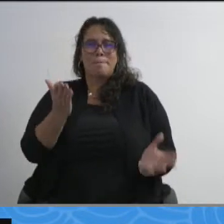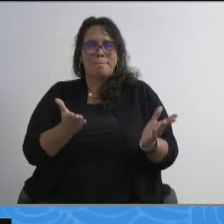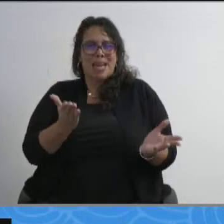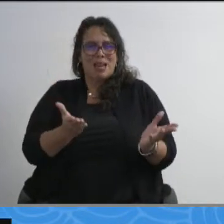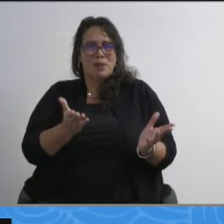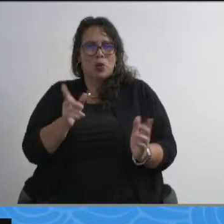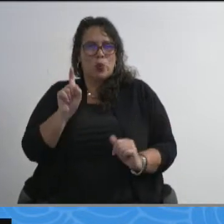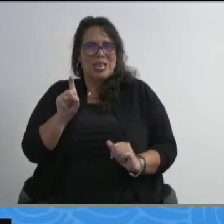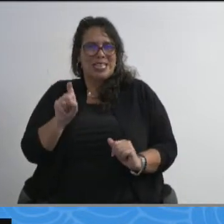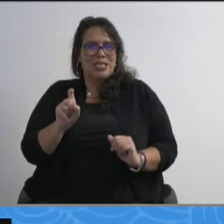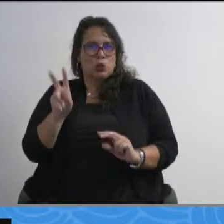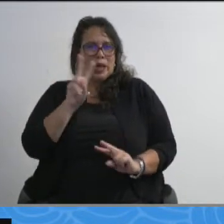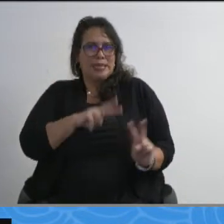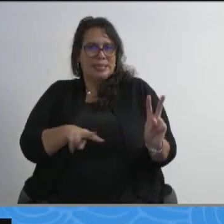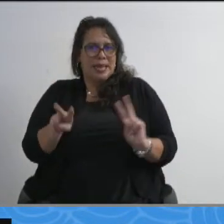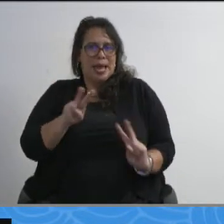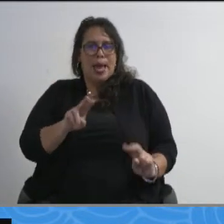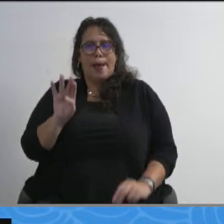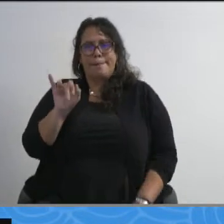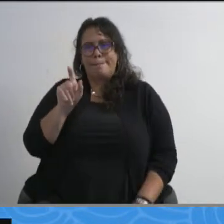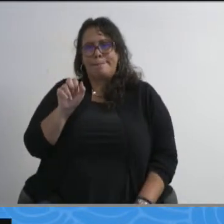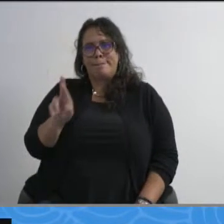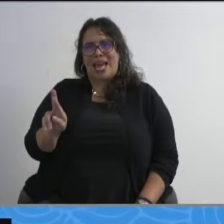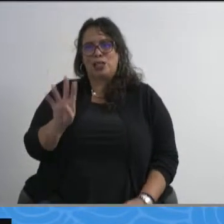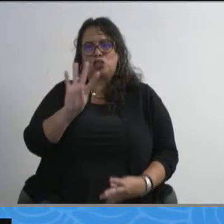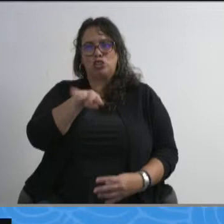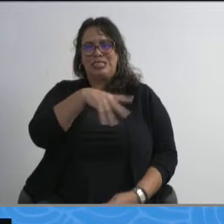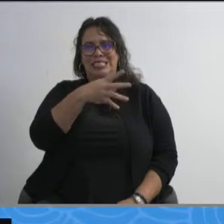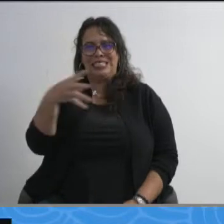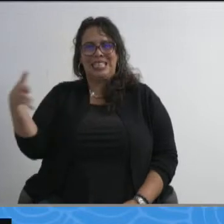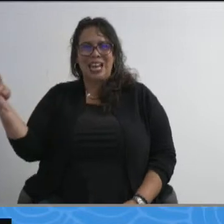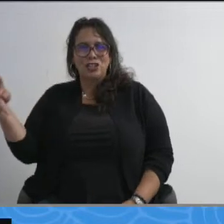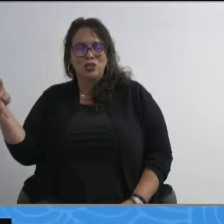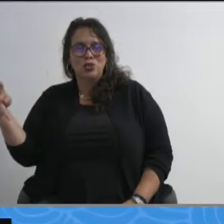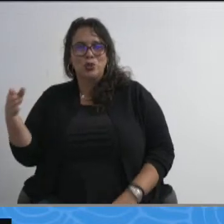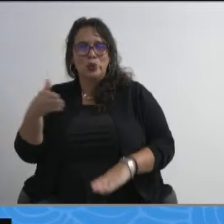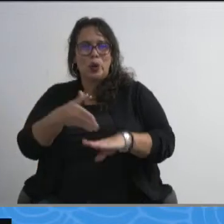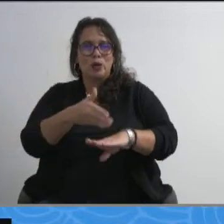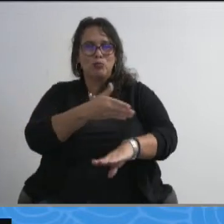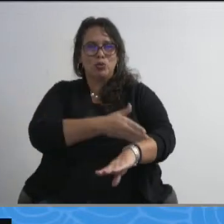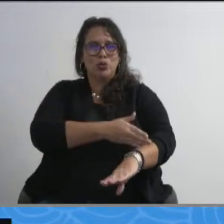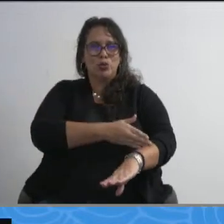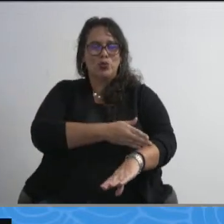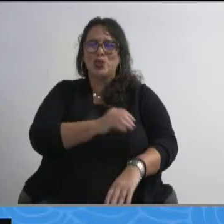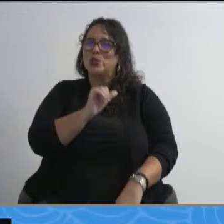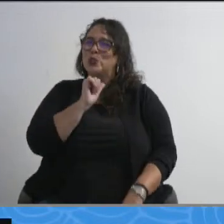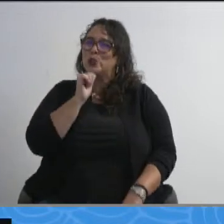to significantly improve the fact that we don't need to use somebody on a board authorization.